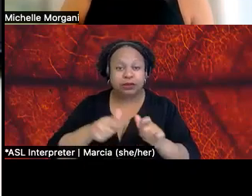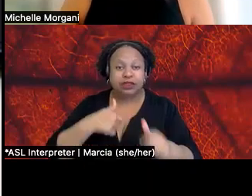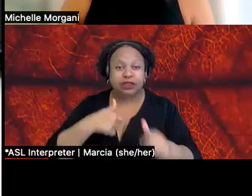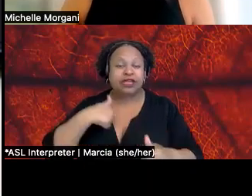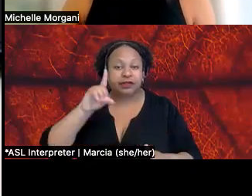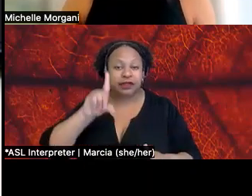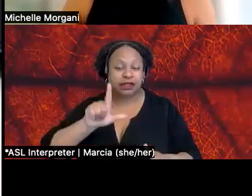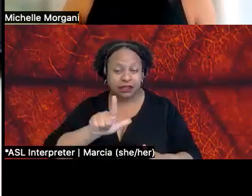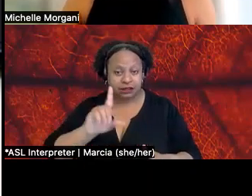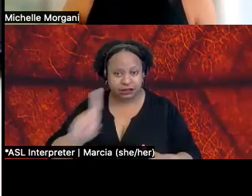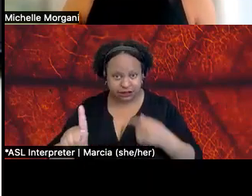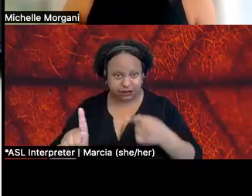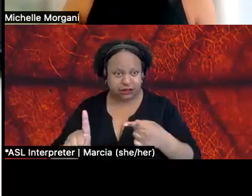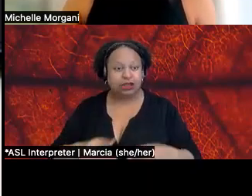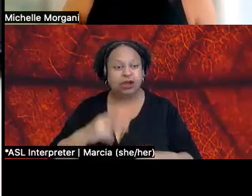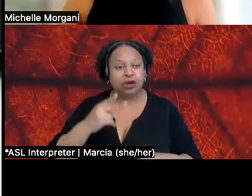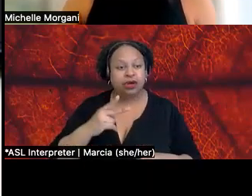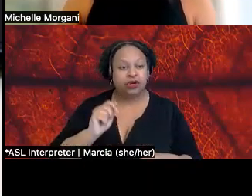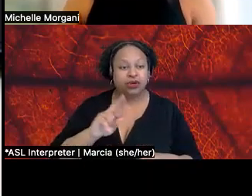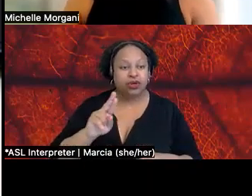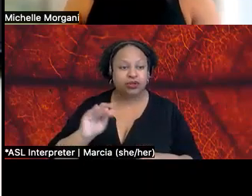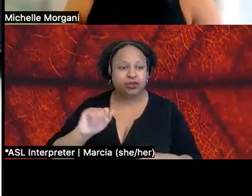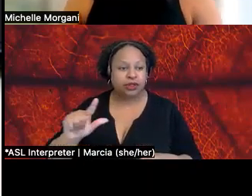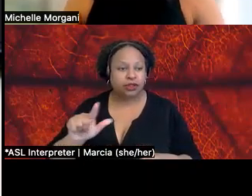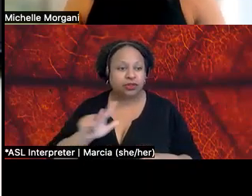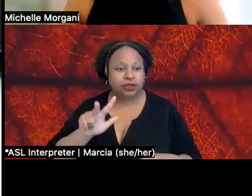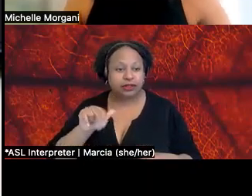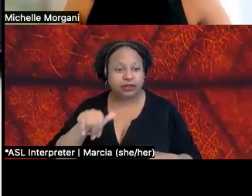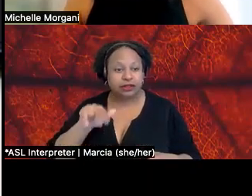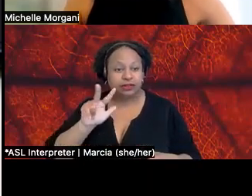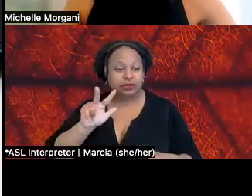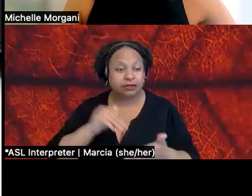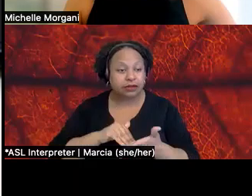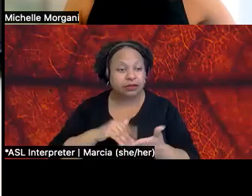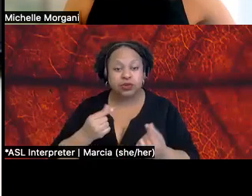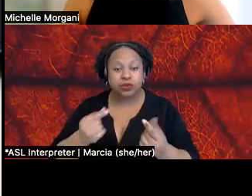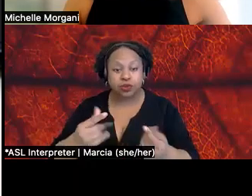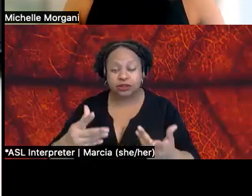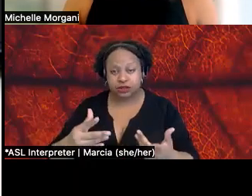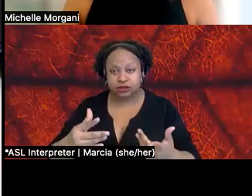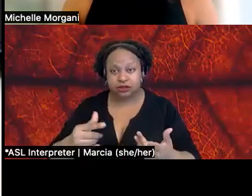What Kurzweil 3000 does is it enlarges the text while putting a moving highlight